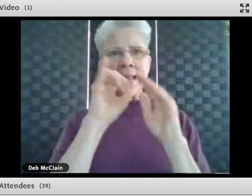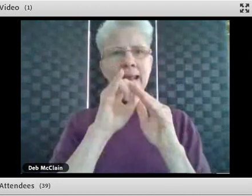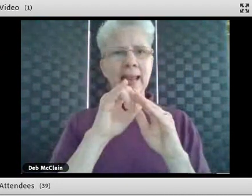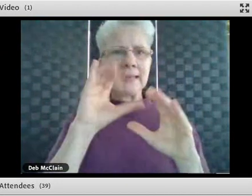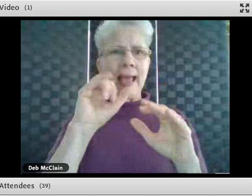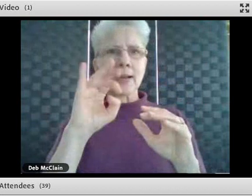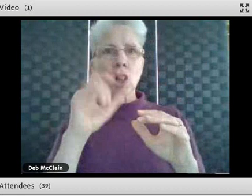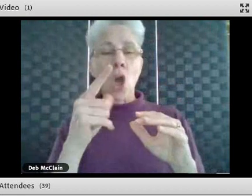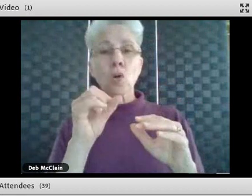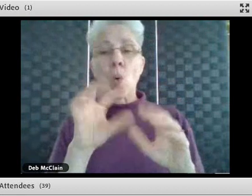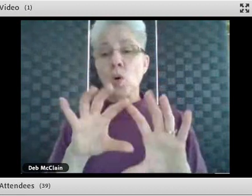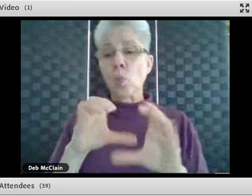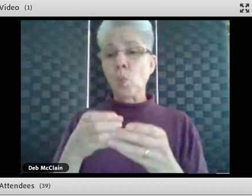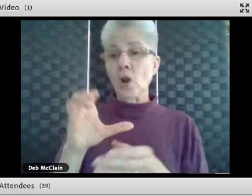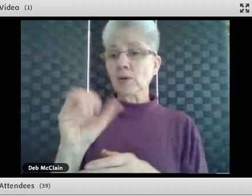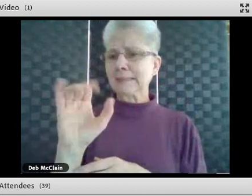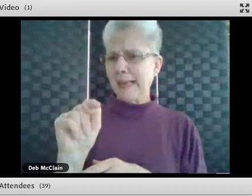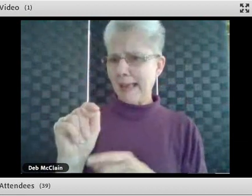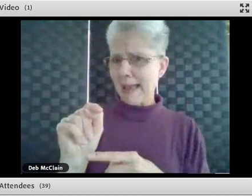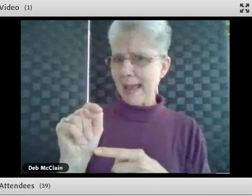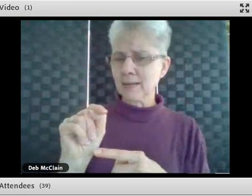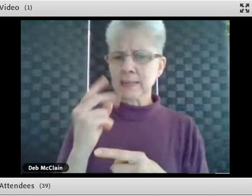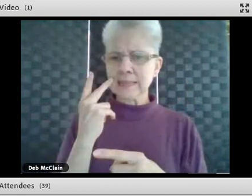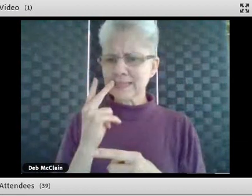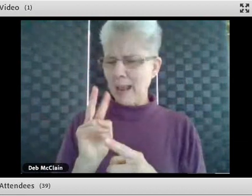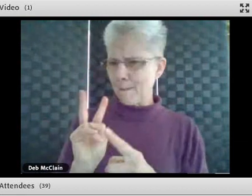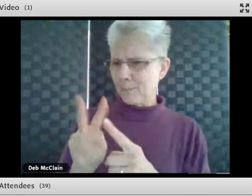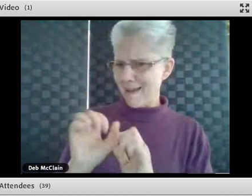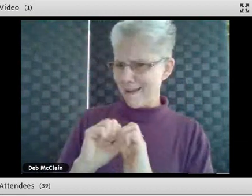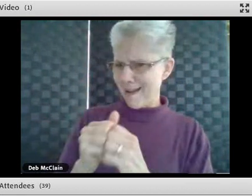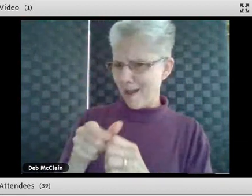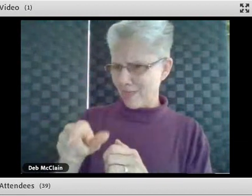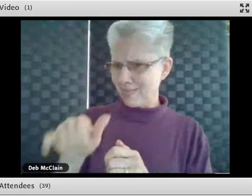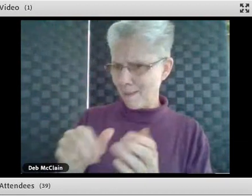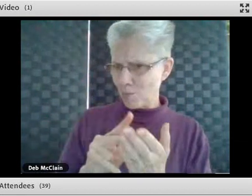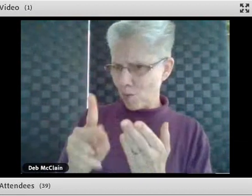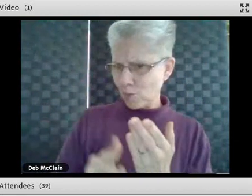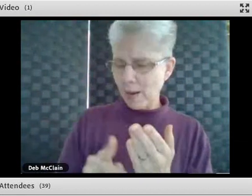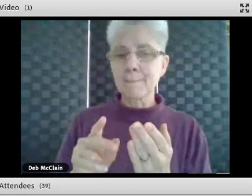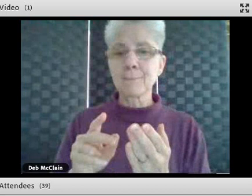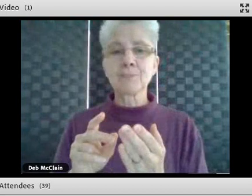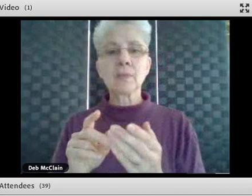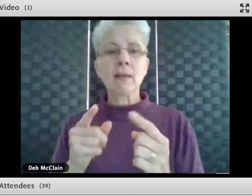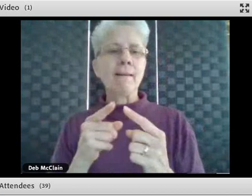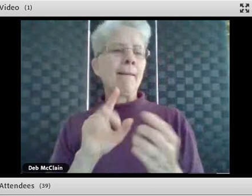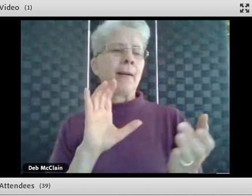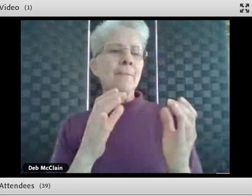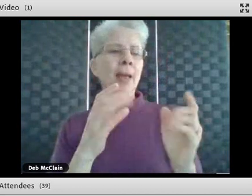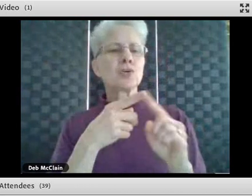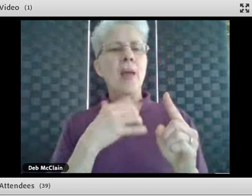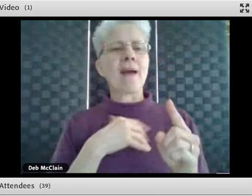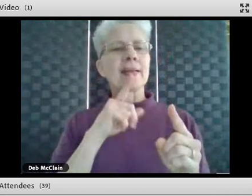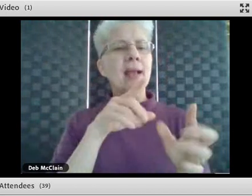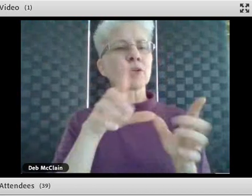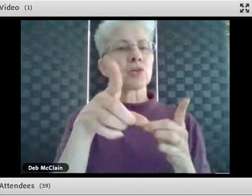to kind of see how it's being applied and used, as opposed to having an actual definition for you.